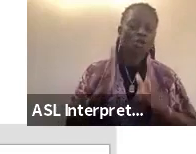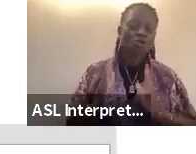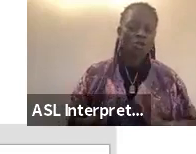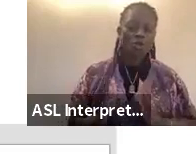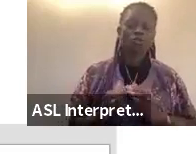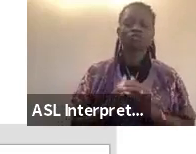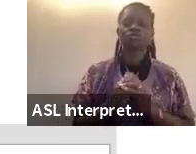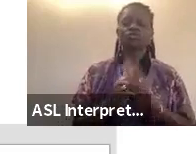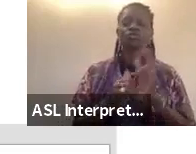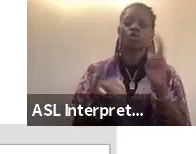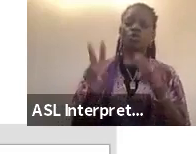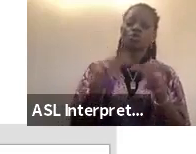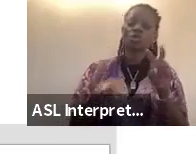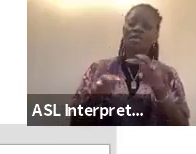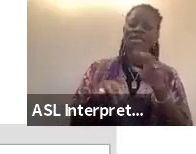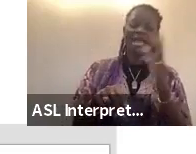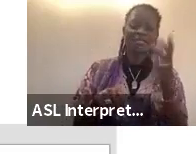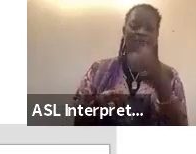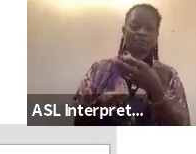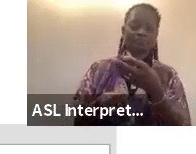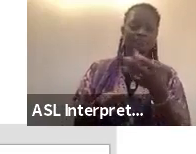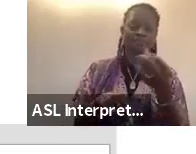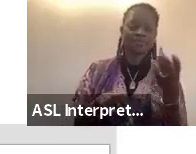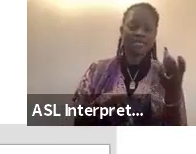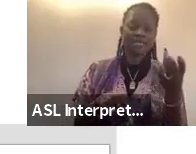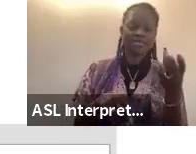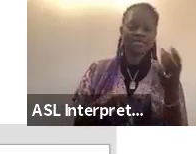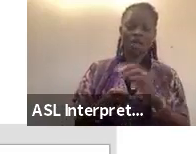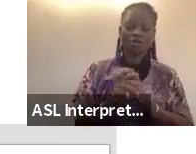So looking at our 19 cases in schools just